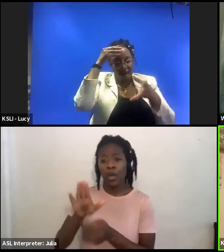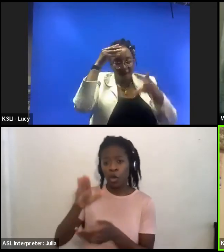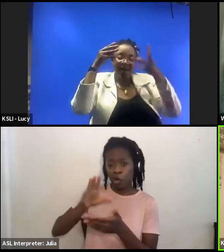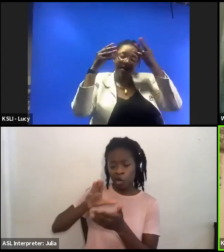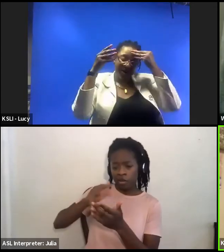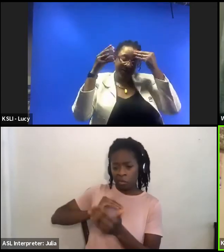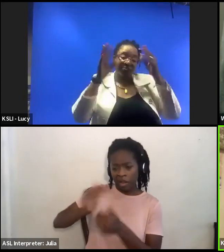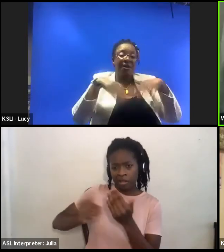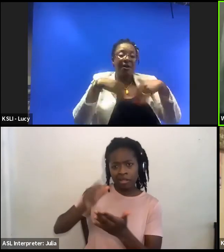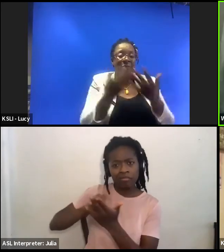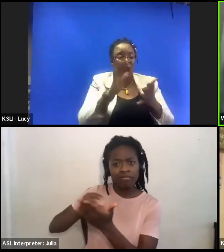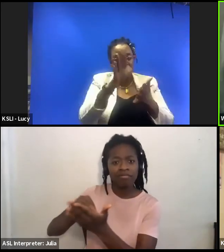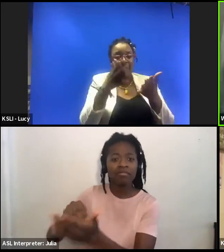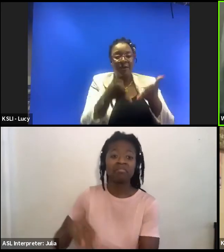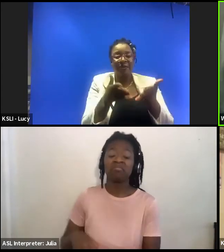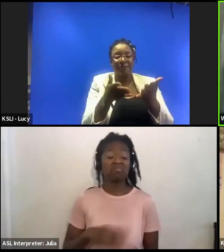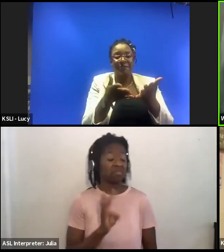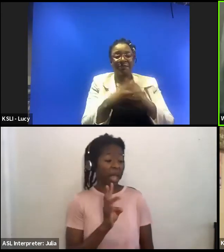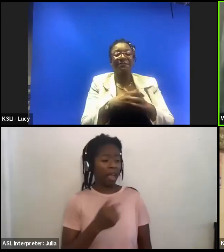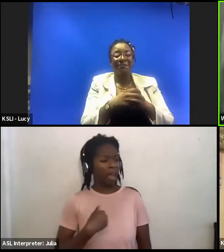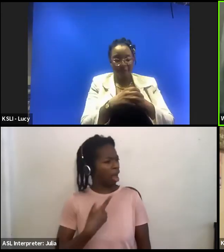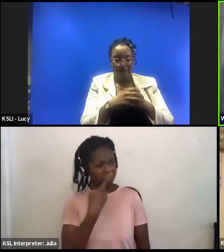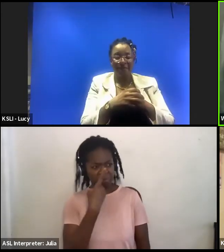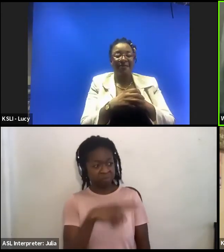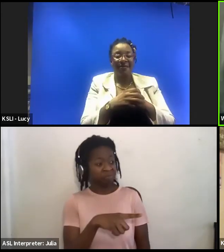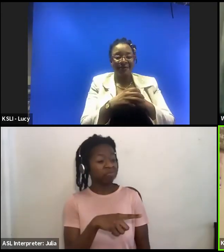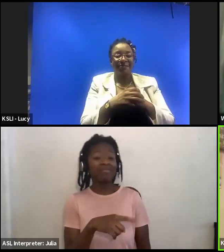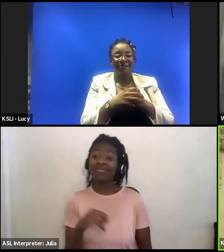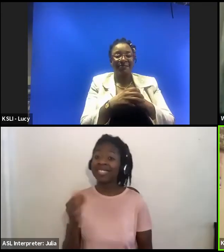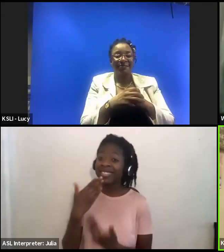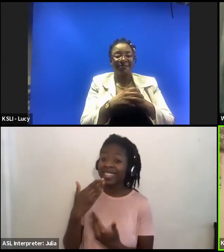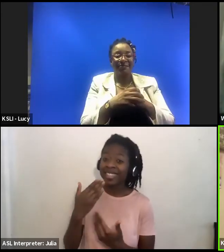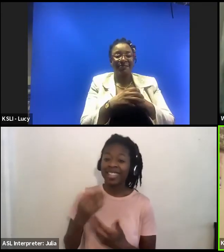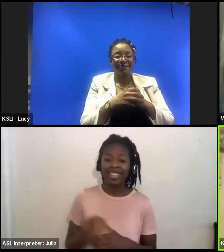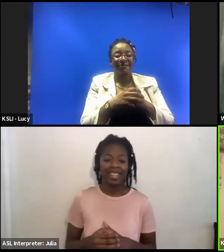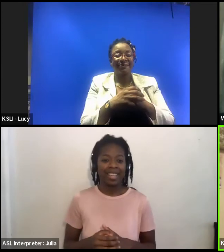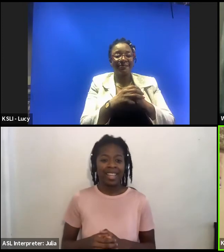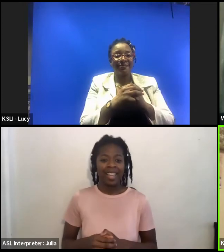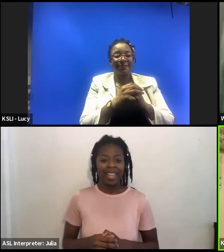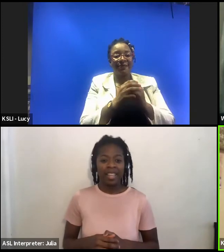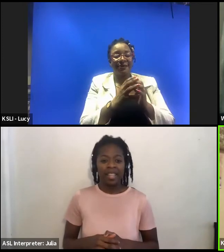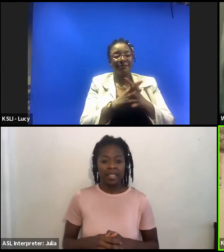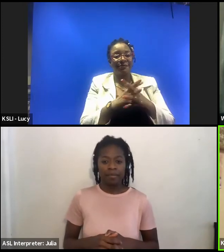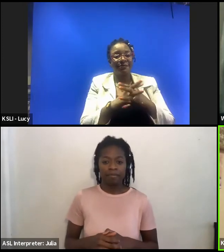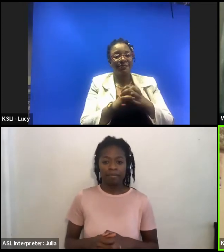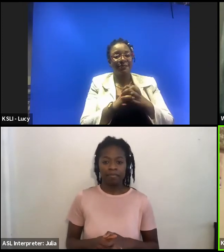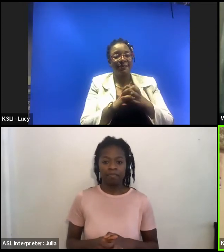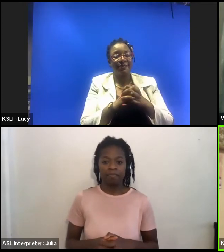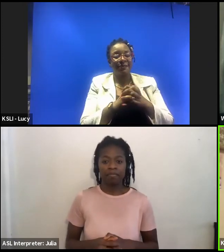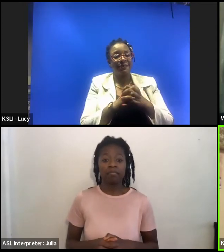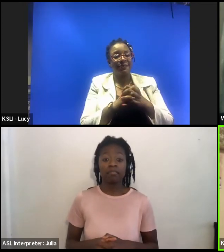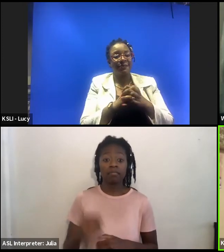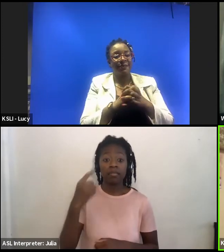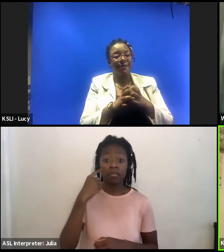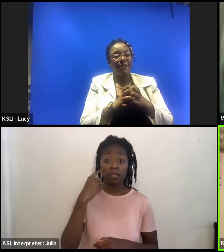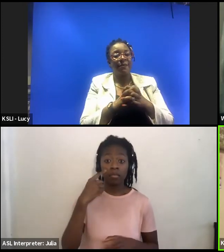And so would I. Huh? Thank you. I mean how, ah... I guess this, I think, is coming also from a personal place,